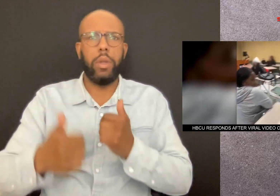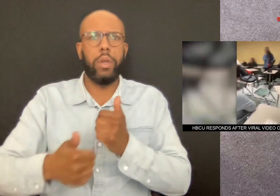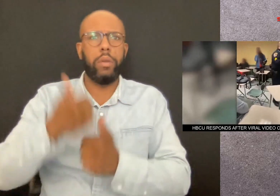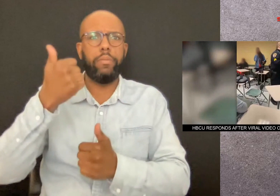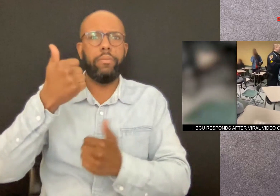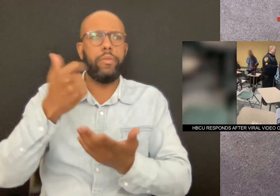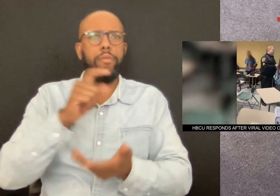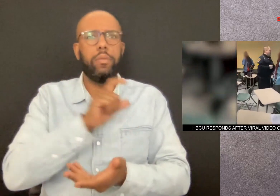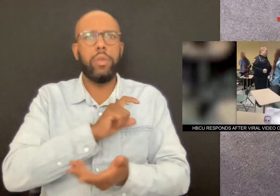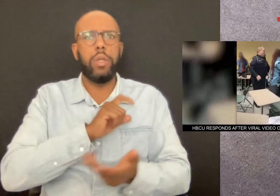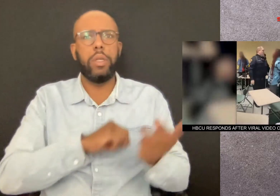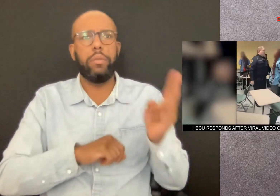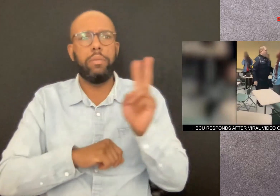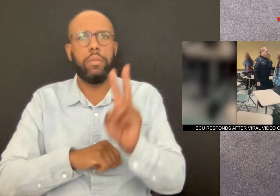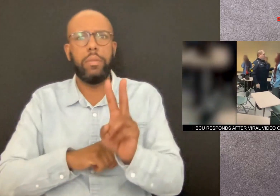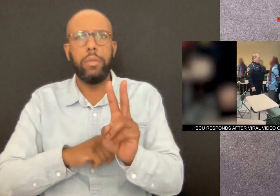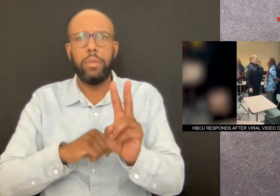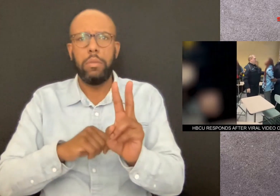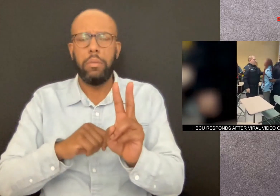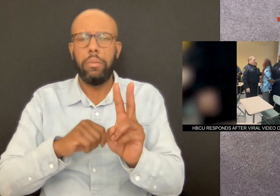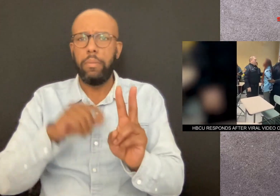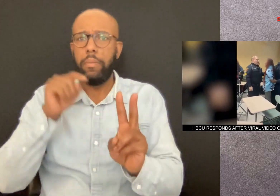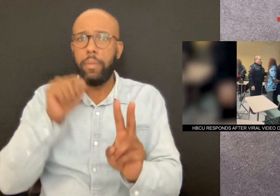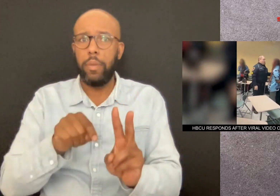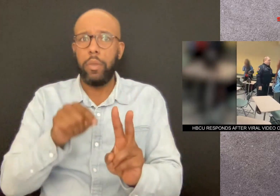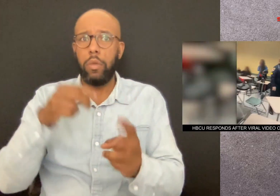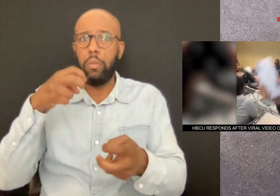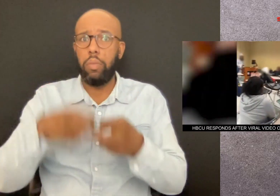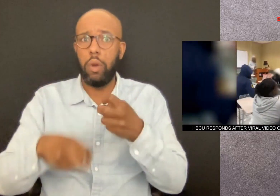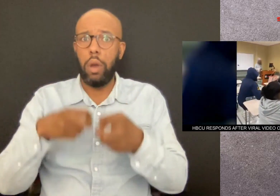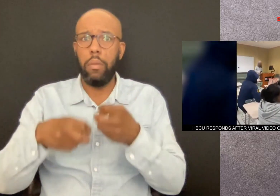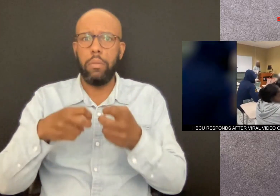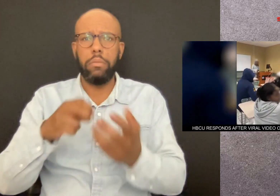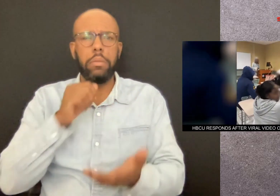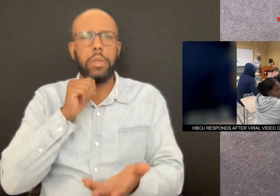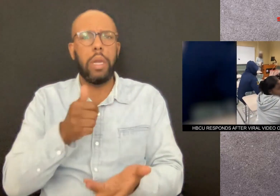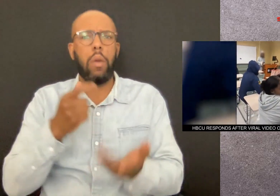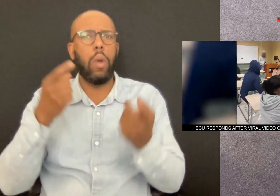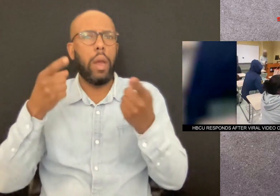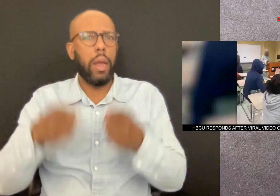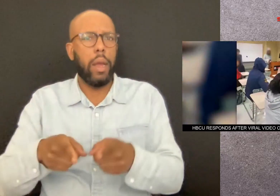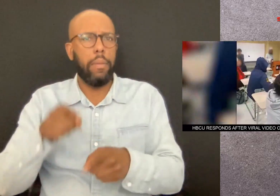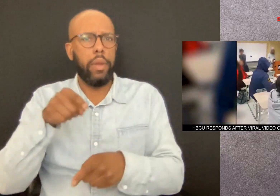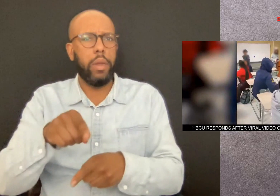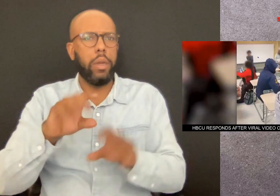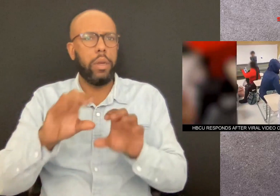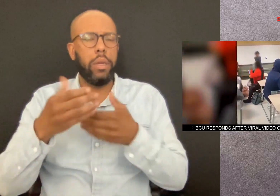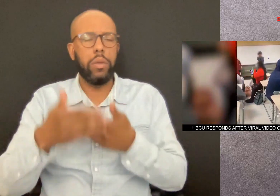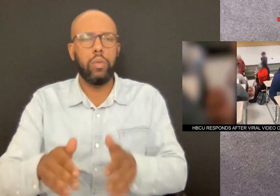police is a prevalent problem in our community however that is not what happened in this incident